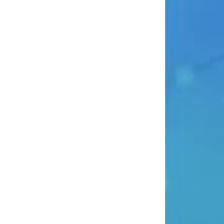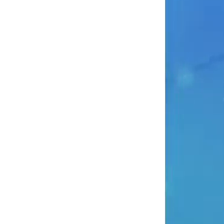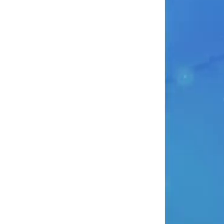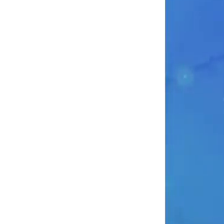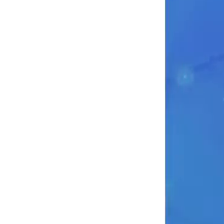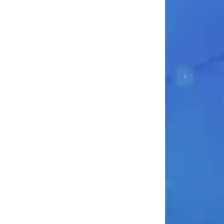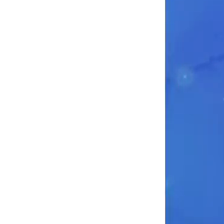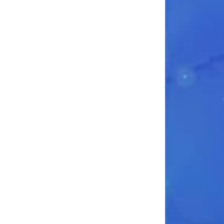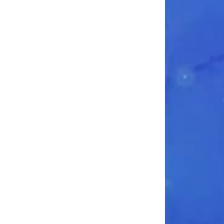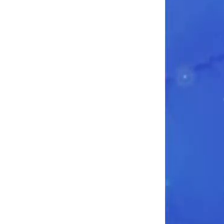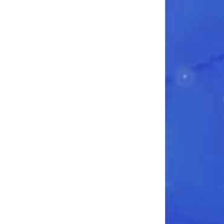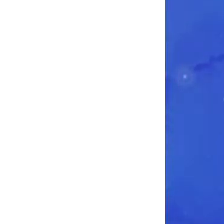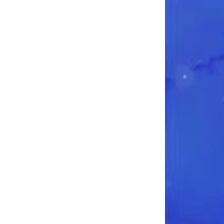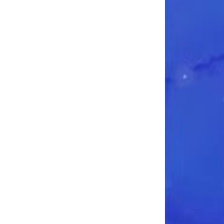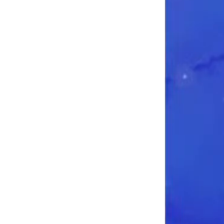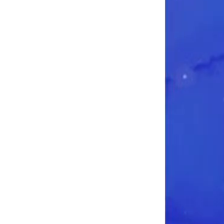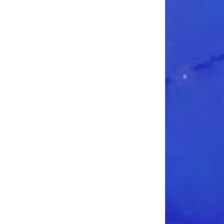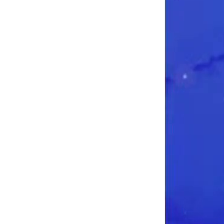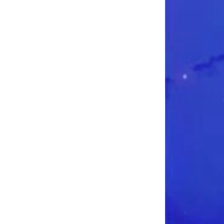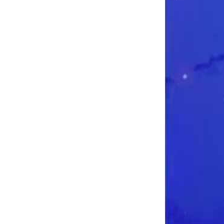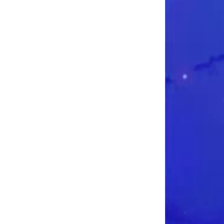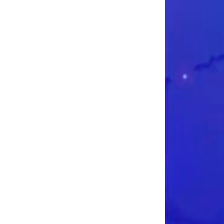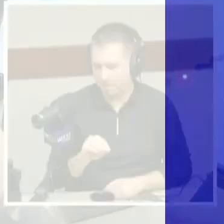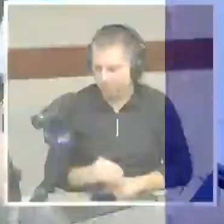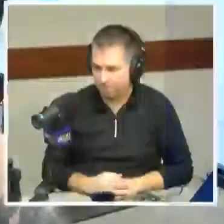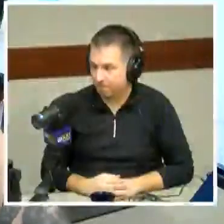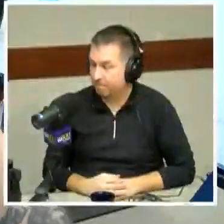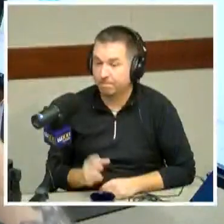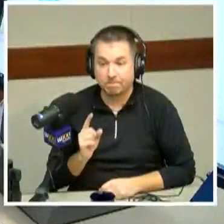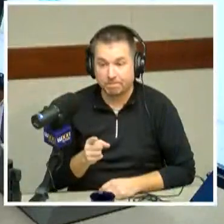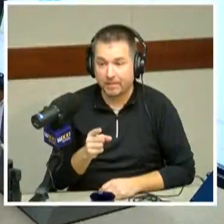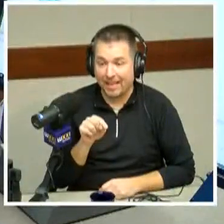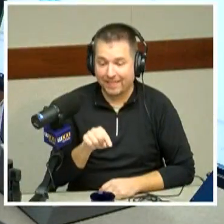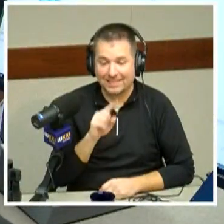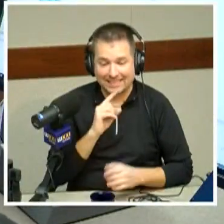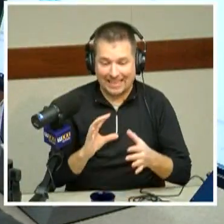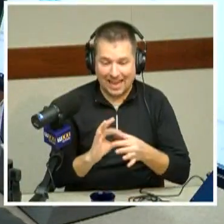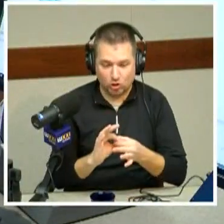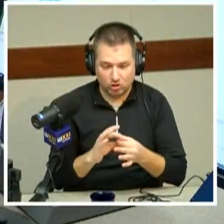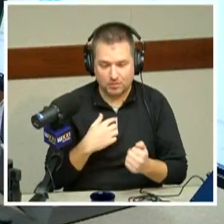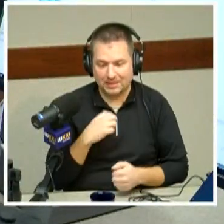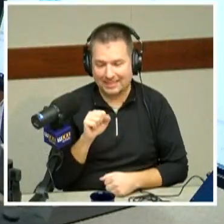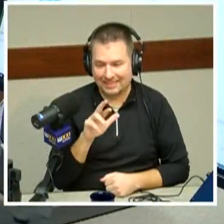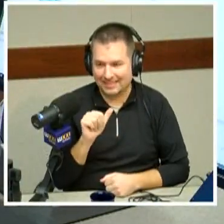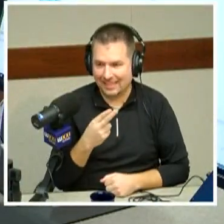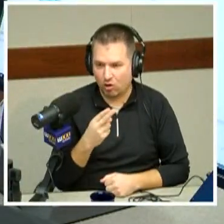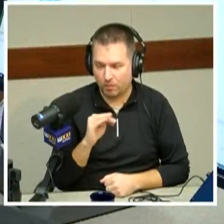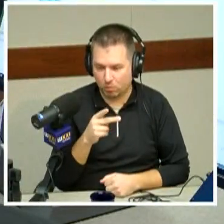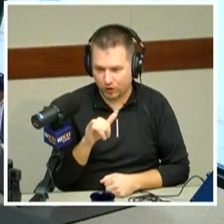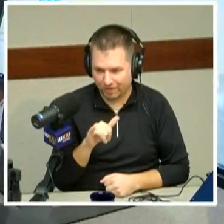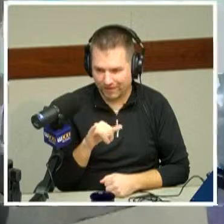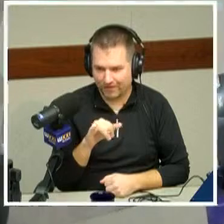online at Ralph honda.com this is connections I'm Sarah Murphy abanti sitting in for Evan Dawson